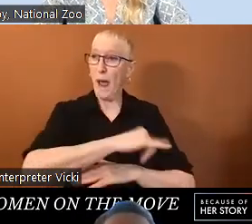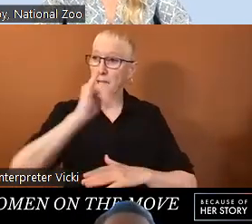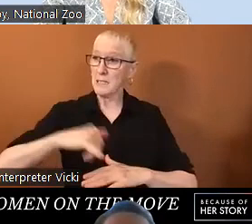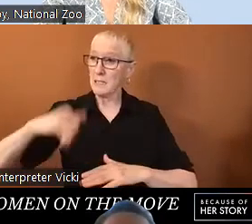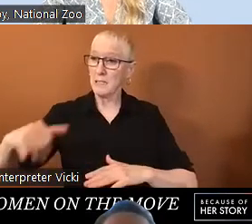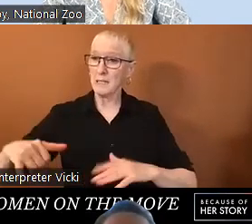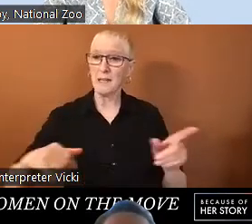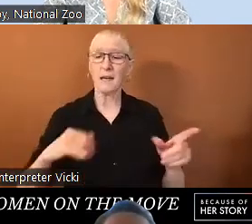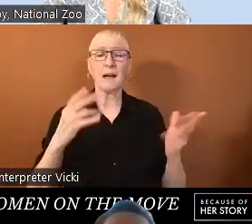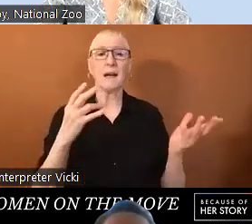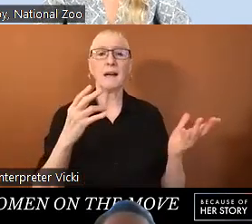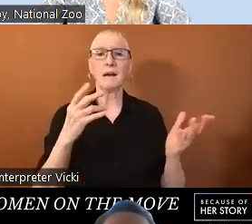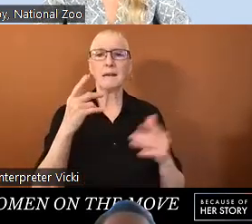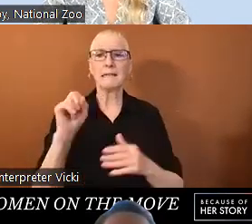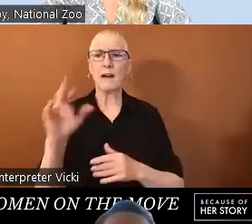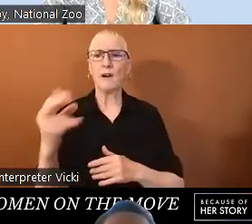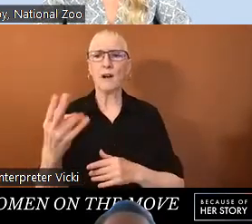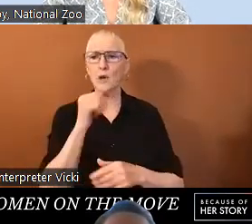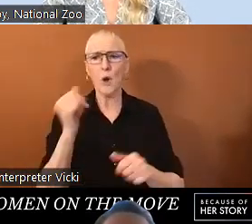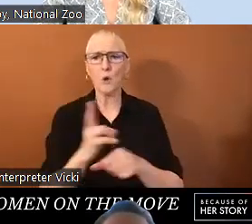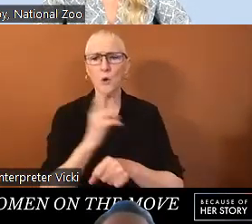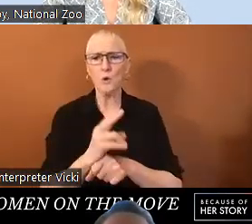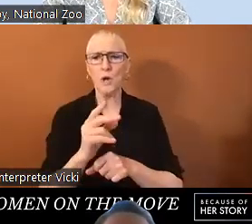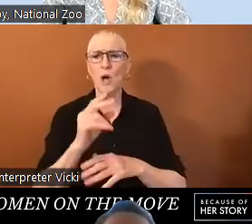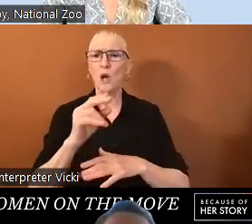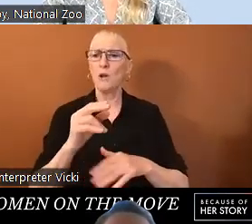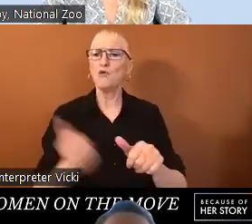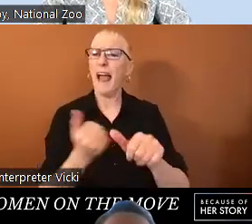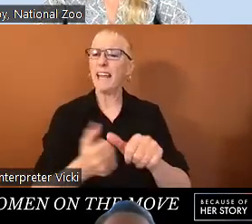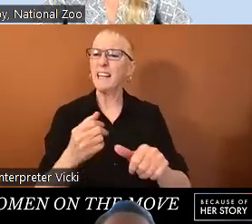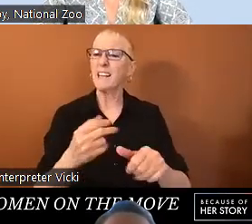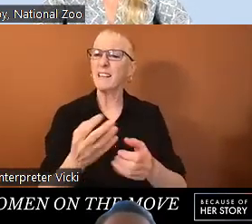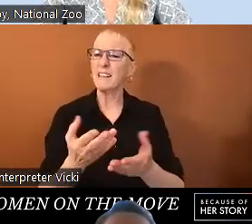since you're not using tracking devices, how does watching the whales from boats and airplanes help